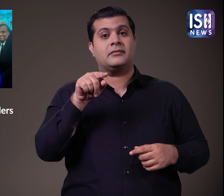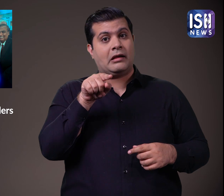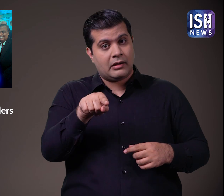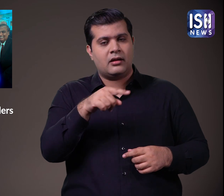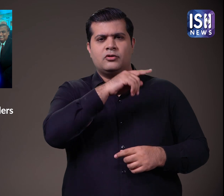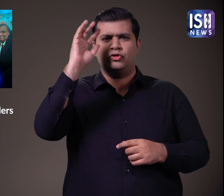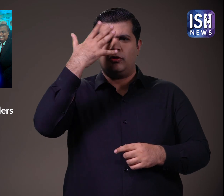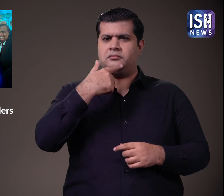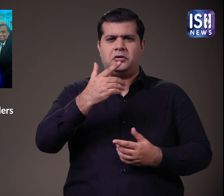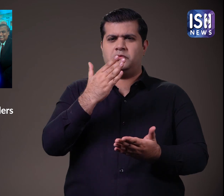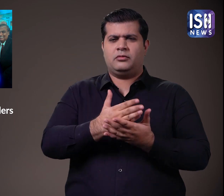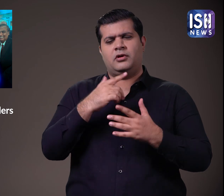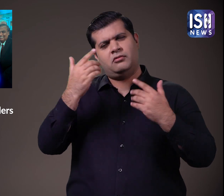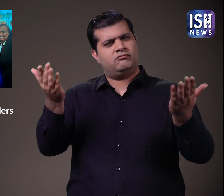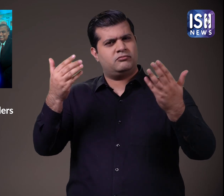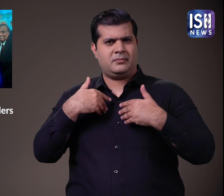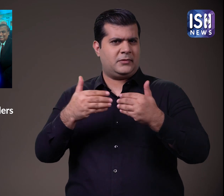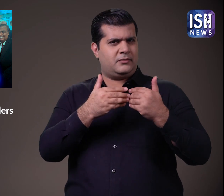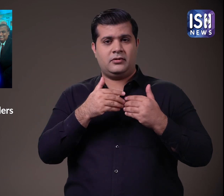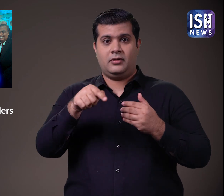Trump was ready to meet all of them.